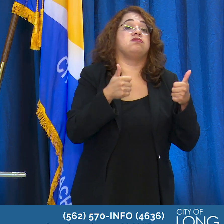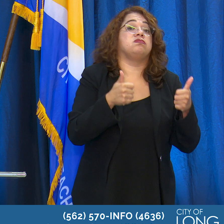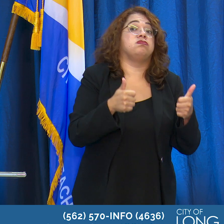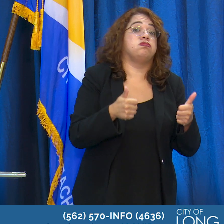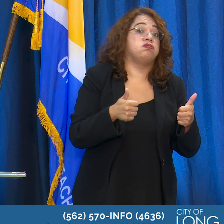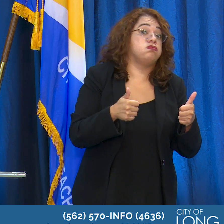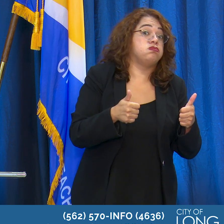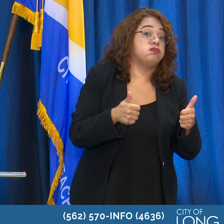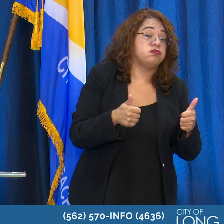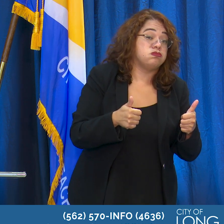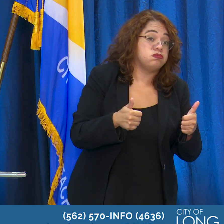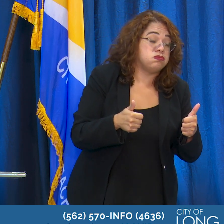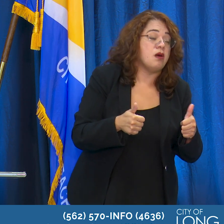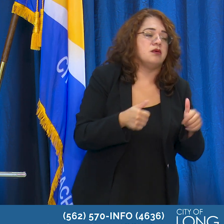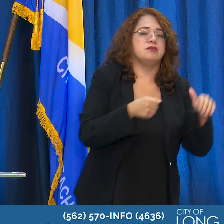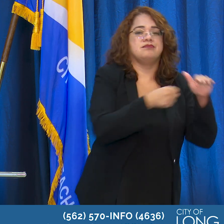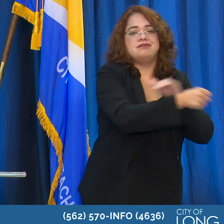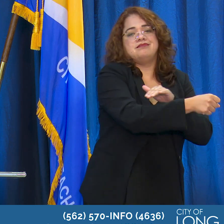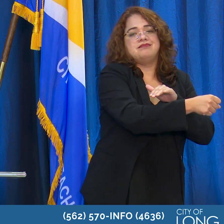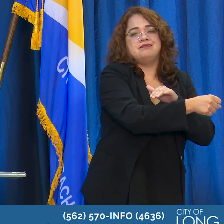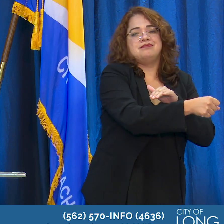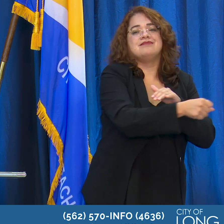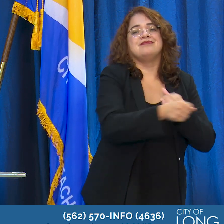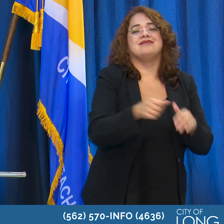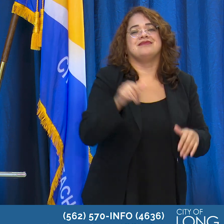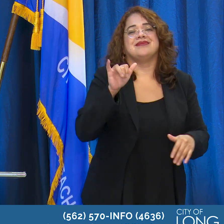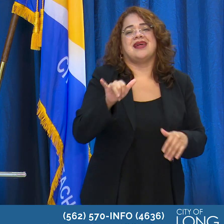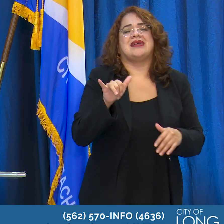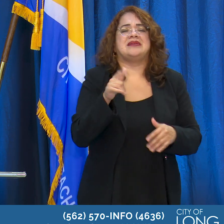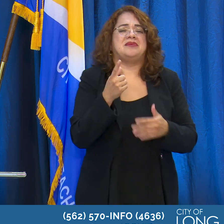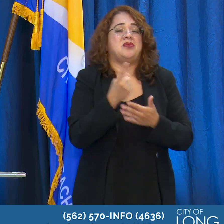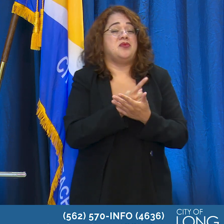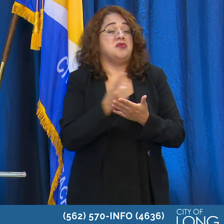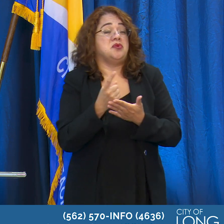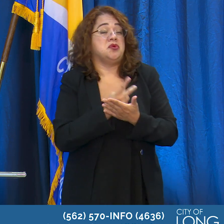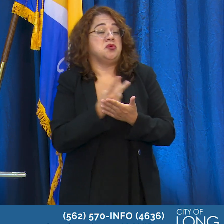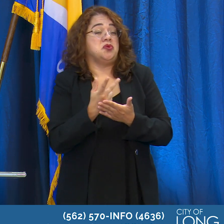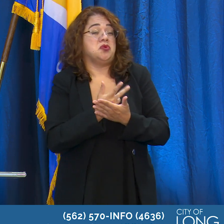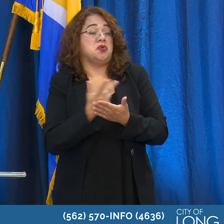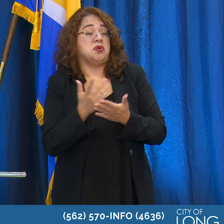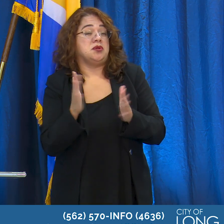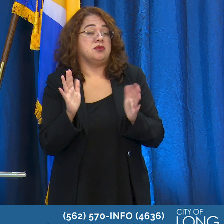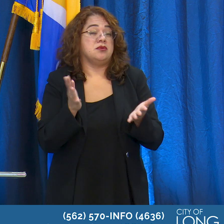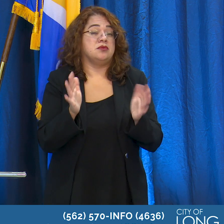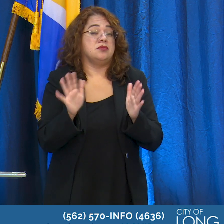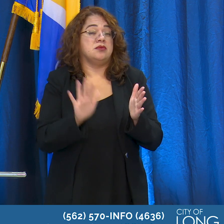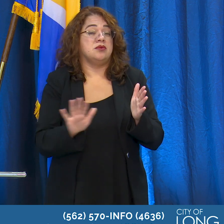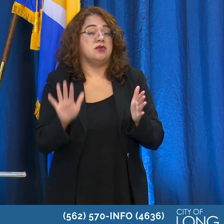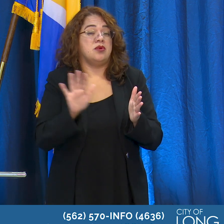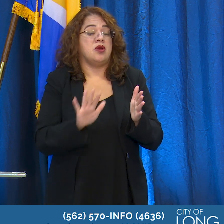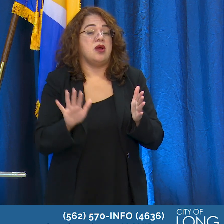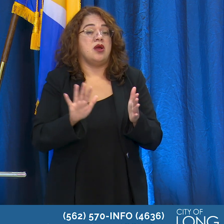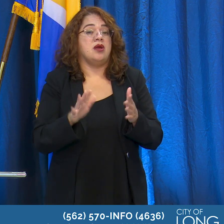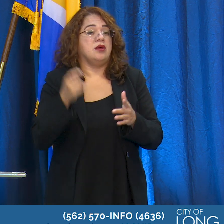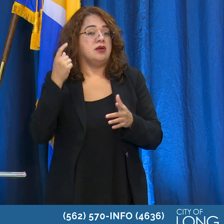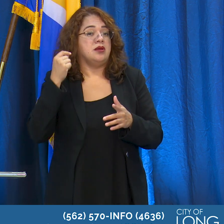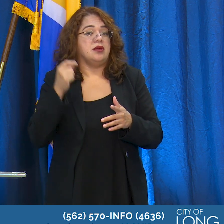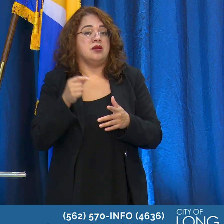we you know, we tend to think that that's a couple weeks. That's it's referencing what is happening from you know a couple weeks